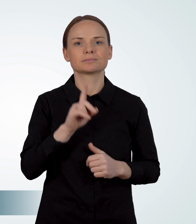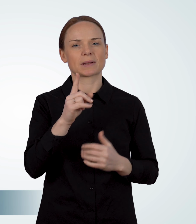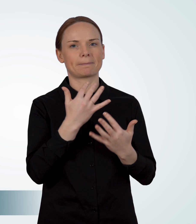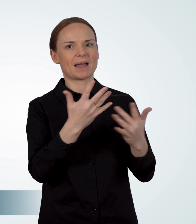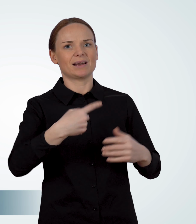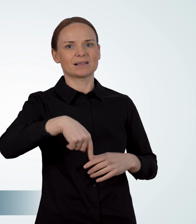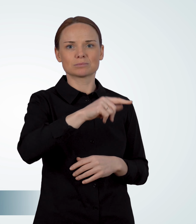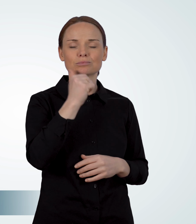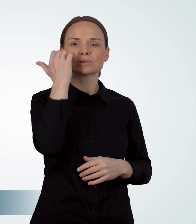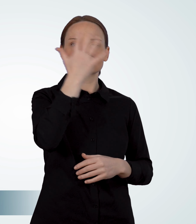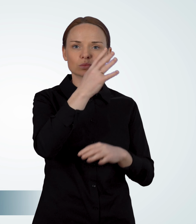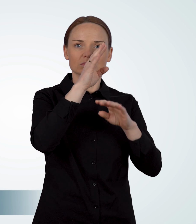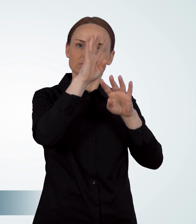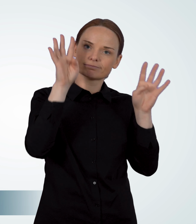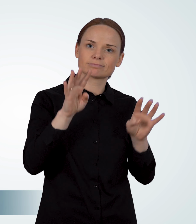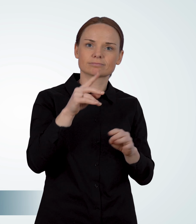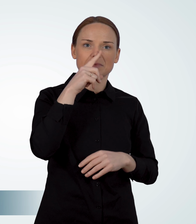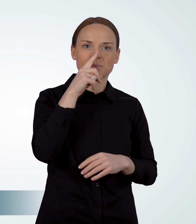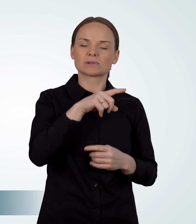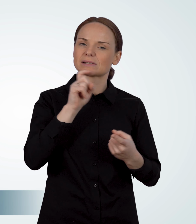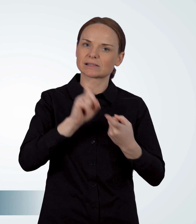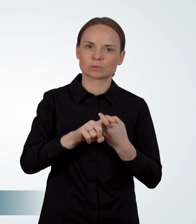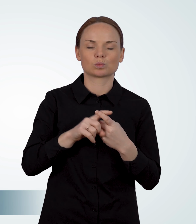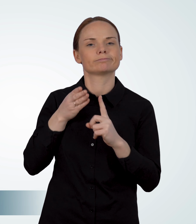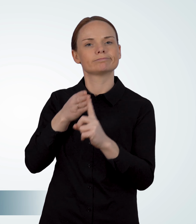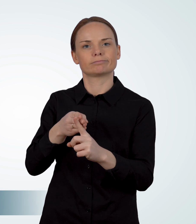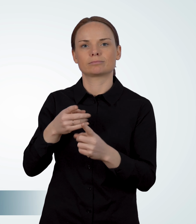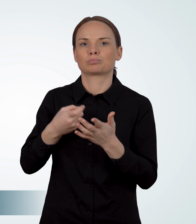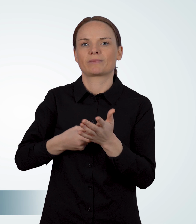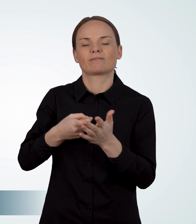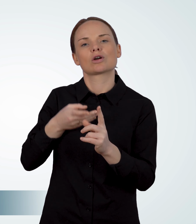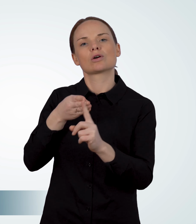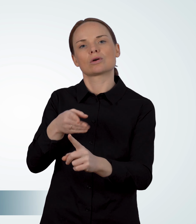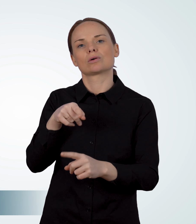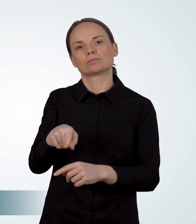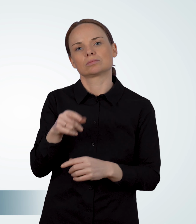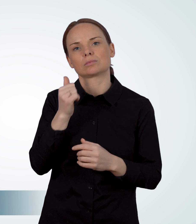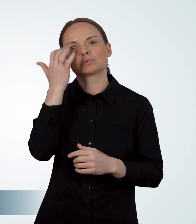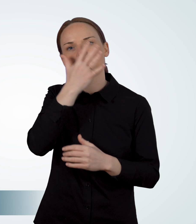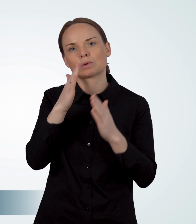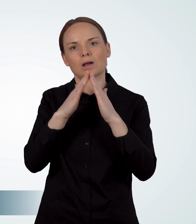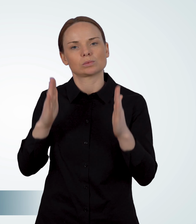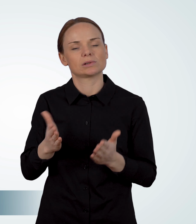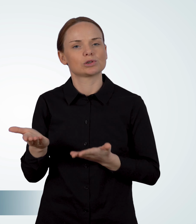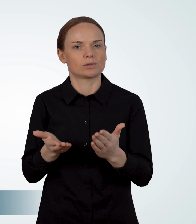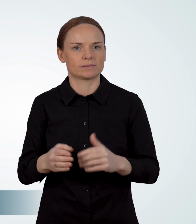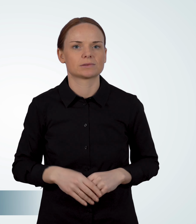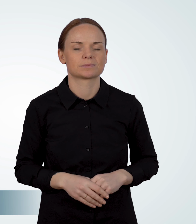However, they are the preferred housing service for many Indigenous Australians.